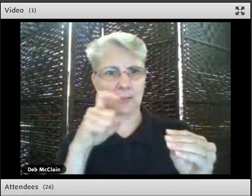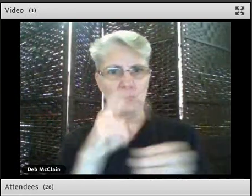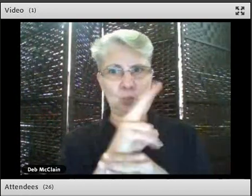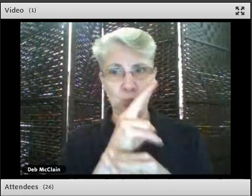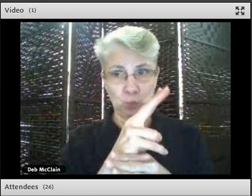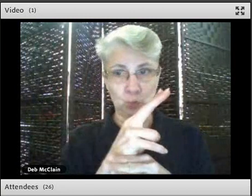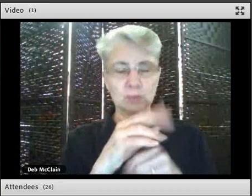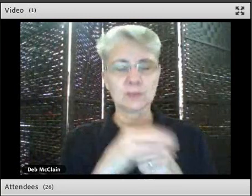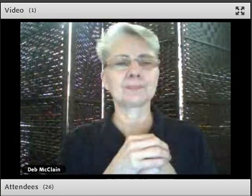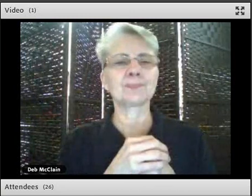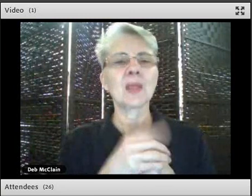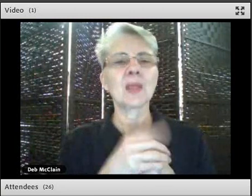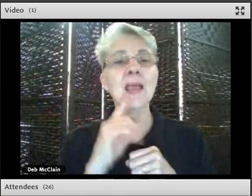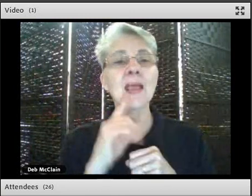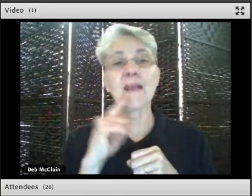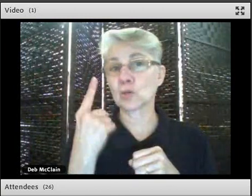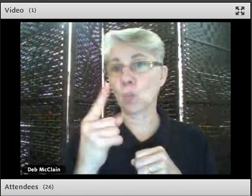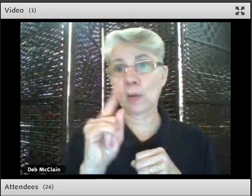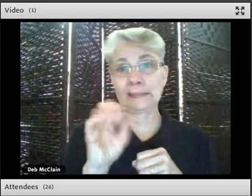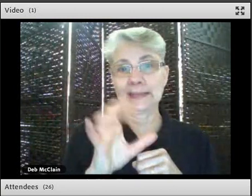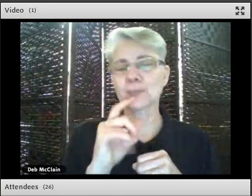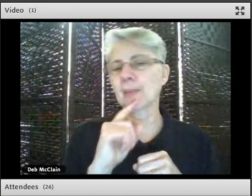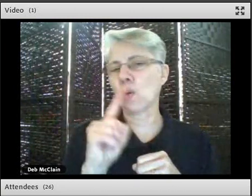17, we're going to make discs plural.